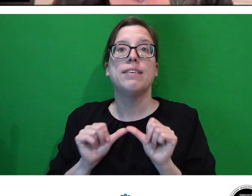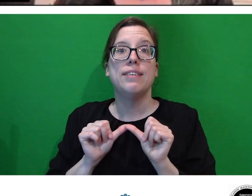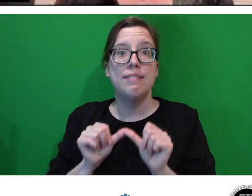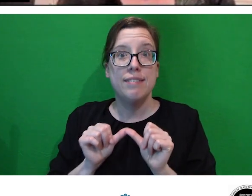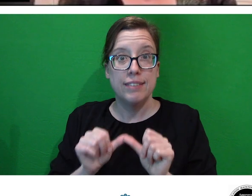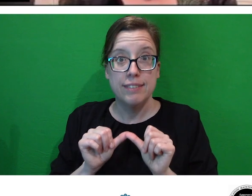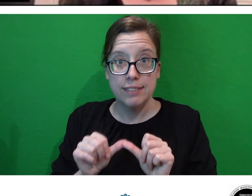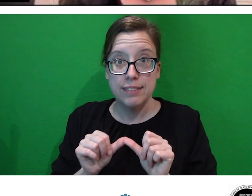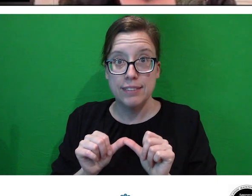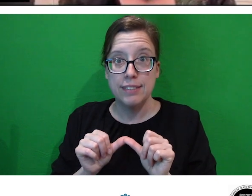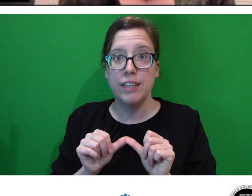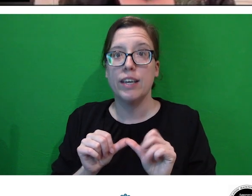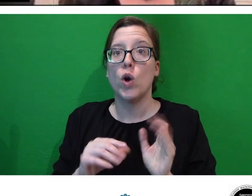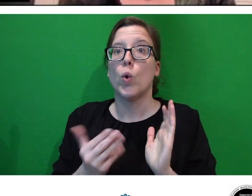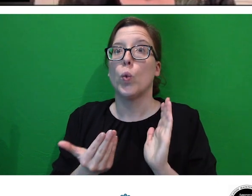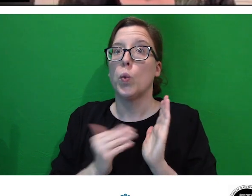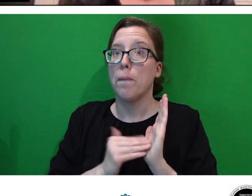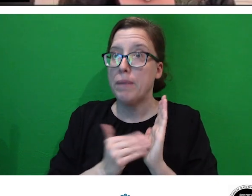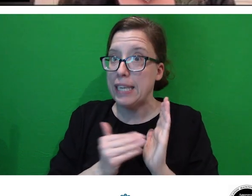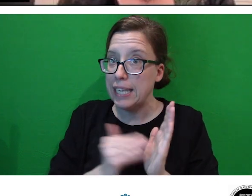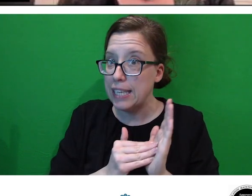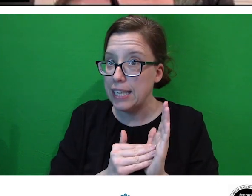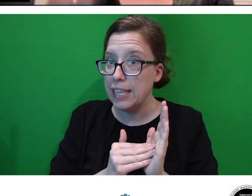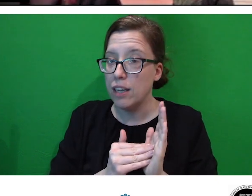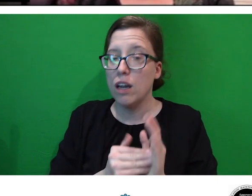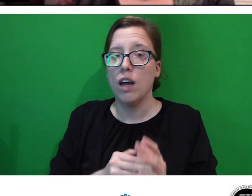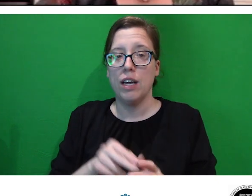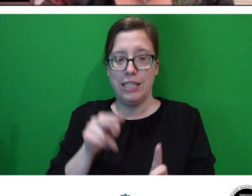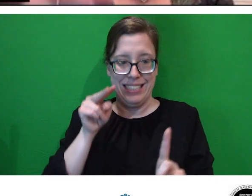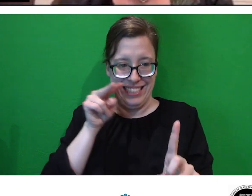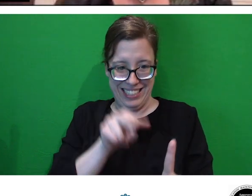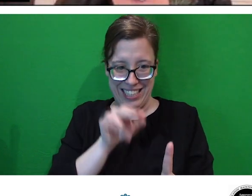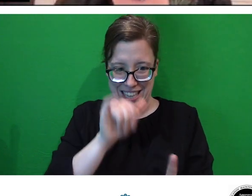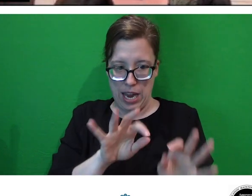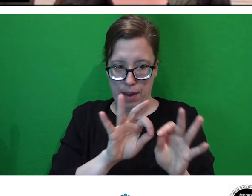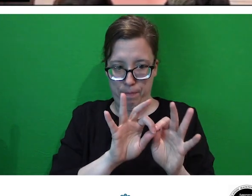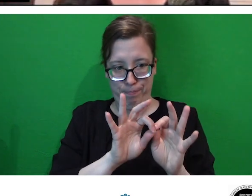And over time, if partners, school and home,